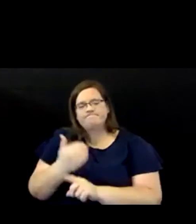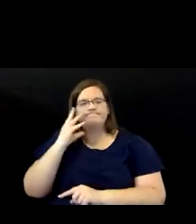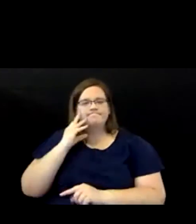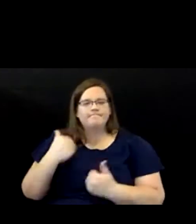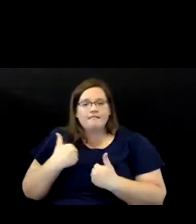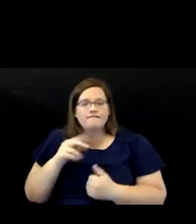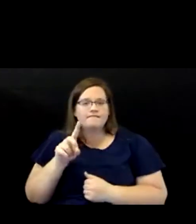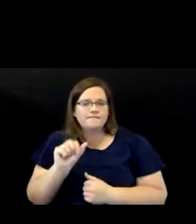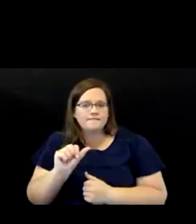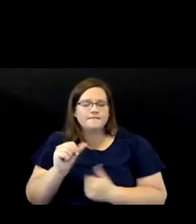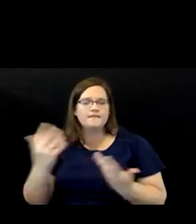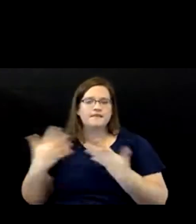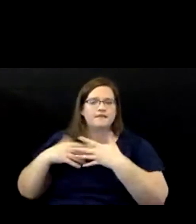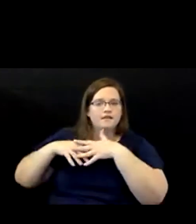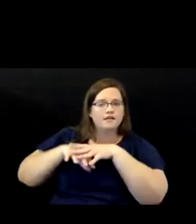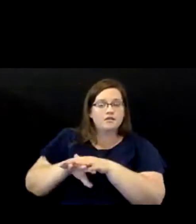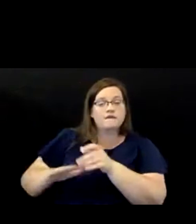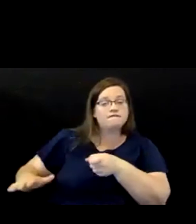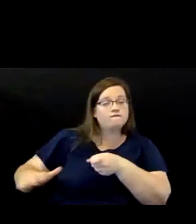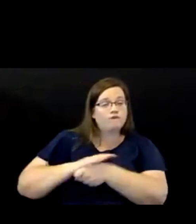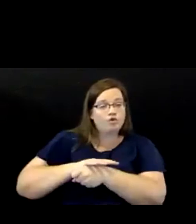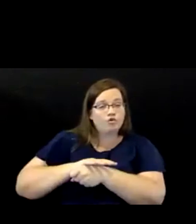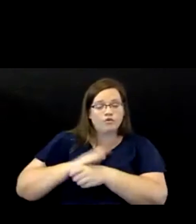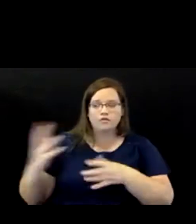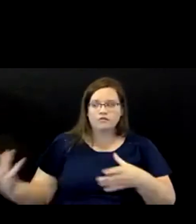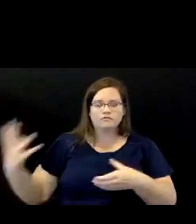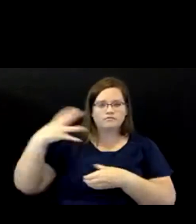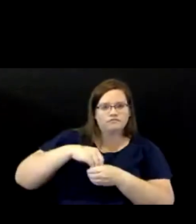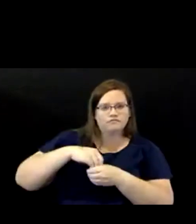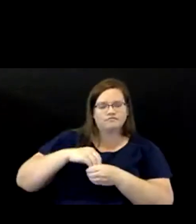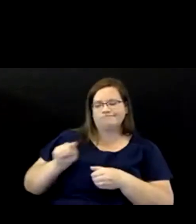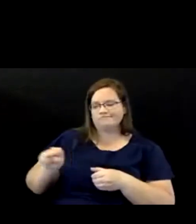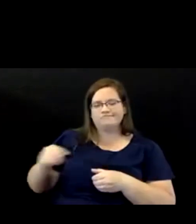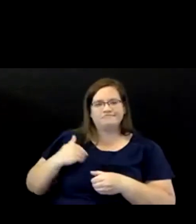integration and full inclusion of individuals with disabilities into the